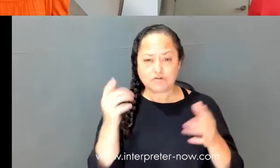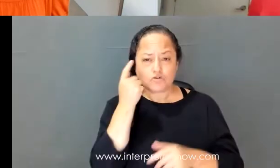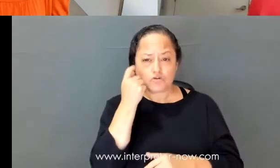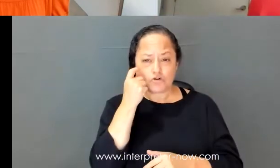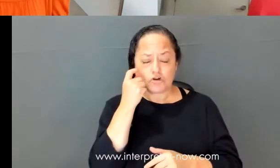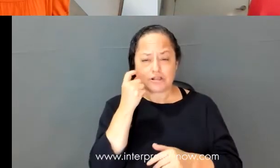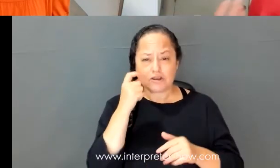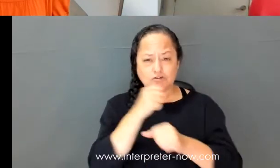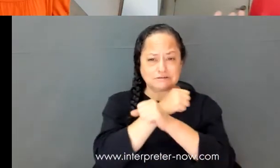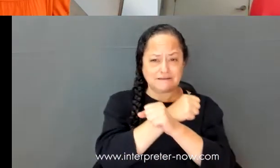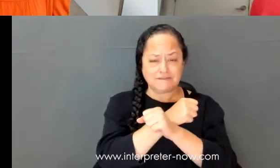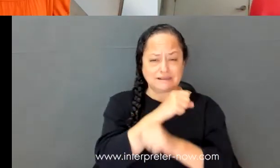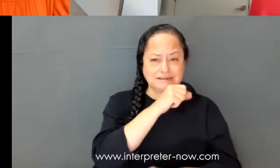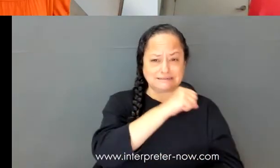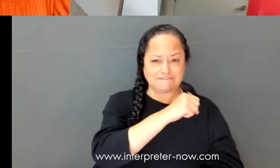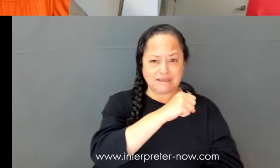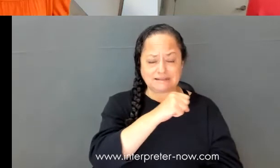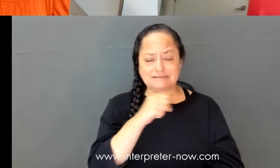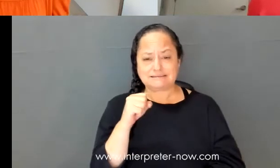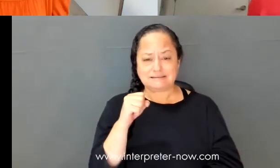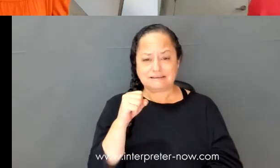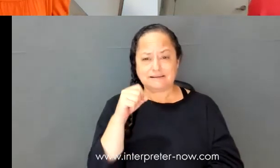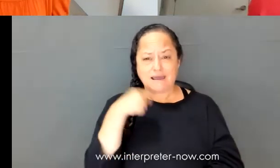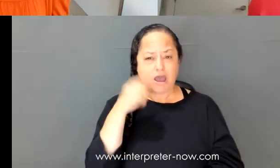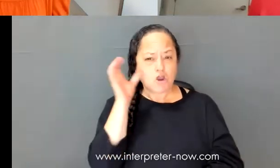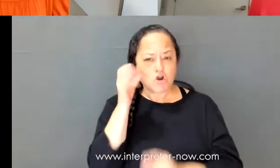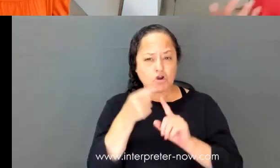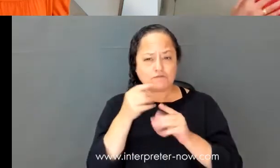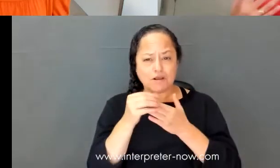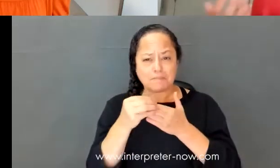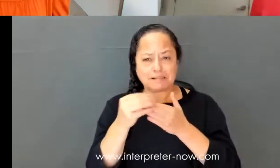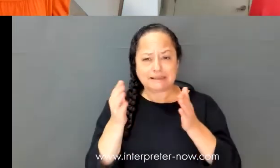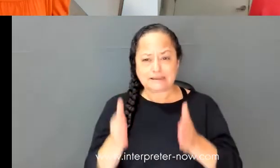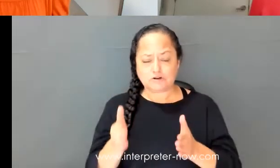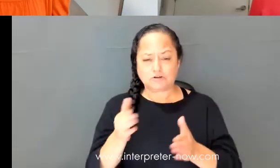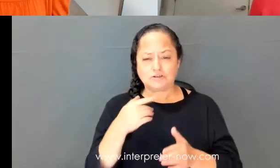impact even till today with a lot of the defensiveness I heard from leaders was, "Well, I just grew up this way.